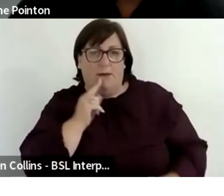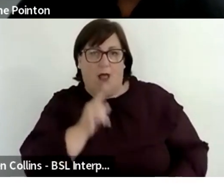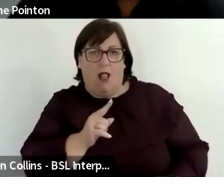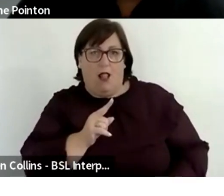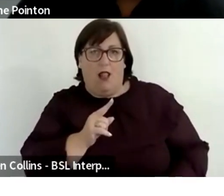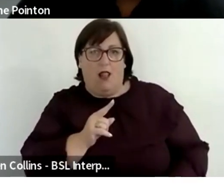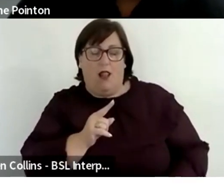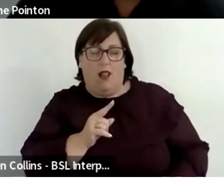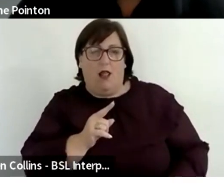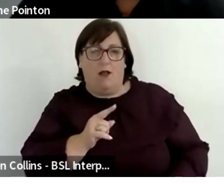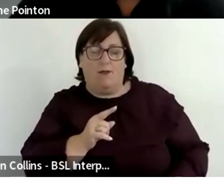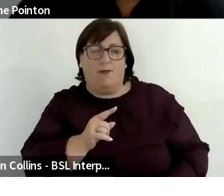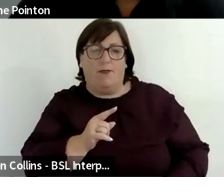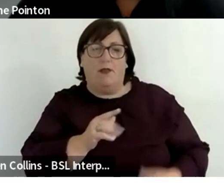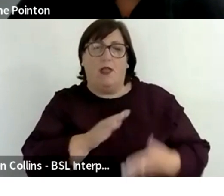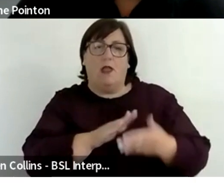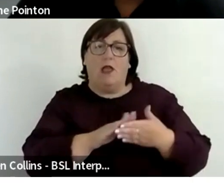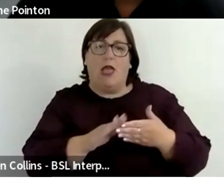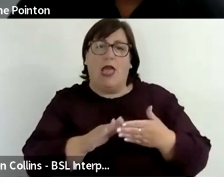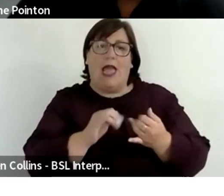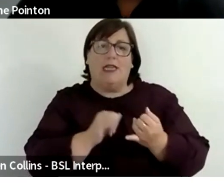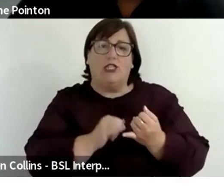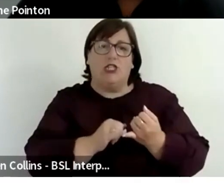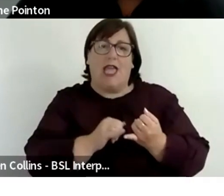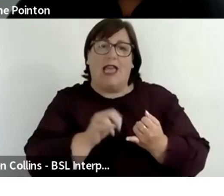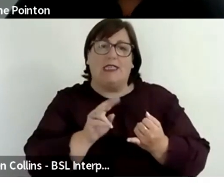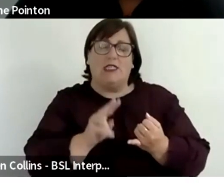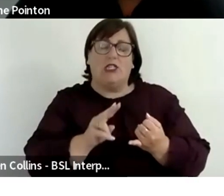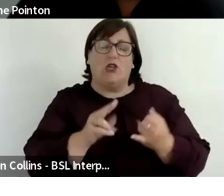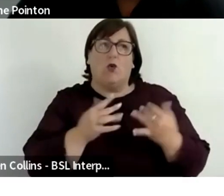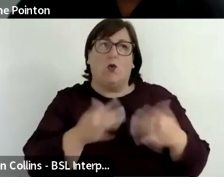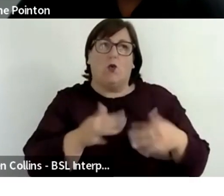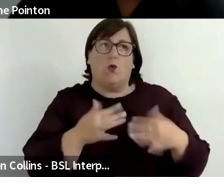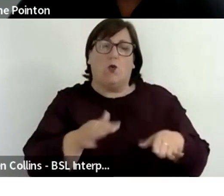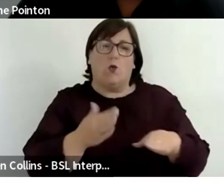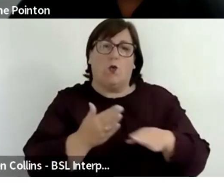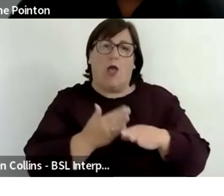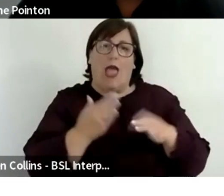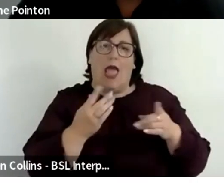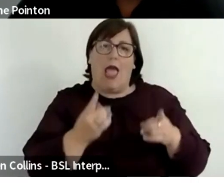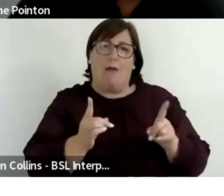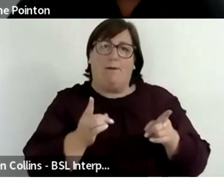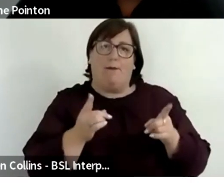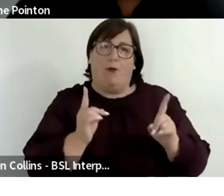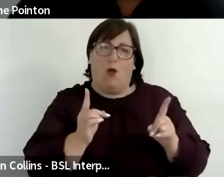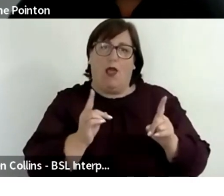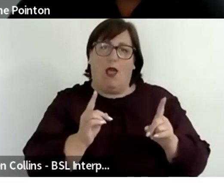They are everything that an EDI employer would embody.